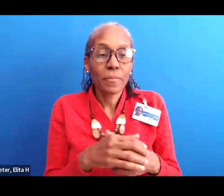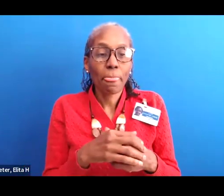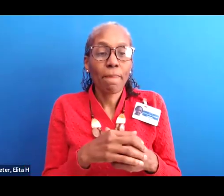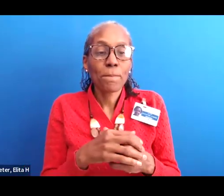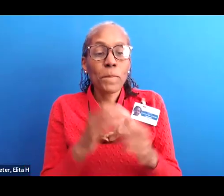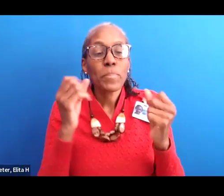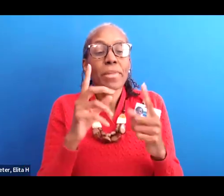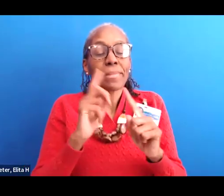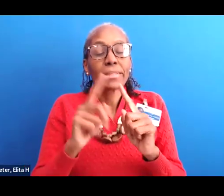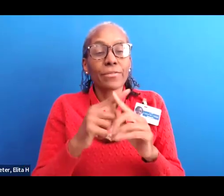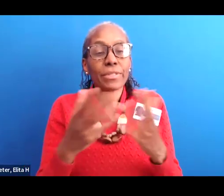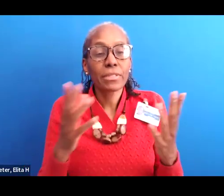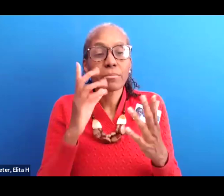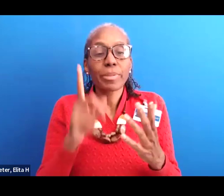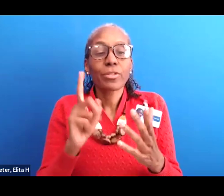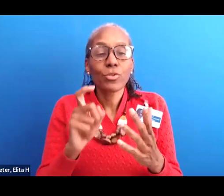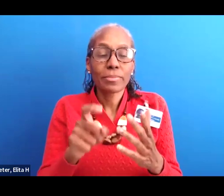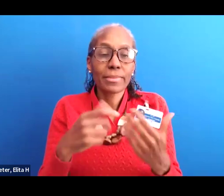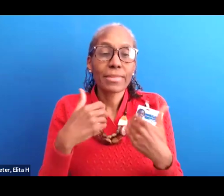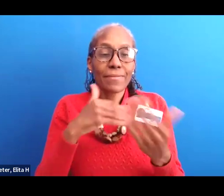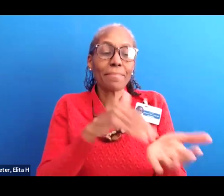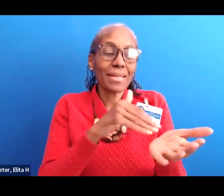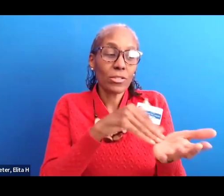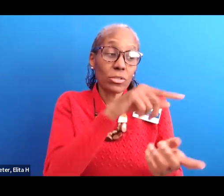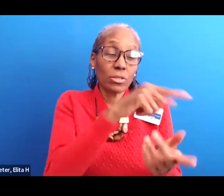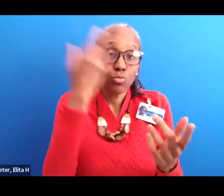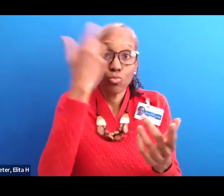There's all kinds of things, but you have to have a medical reason why it is.